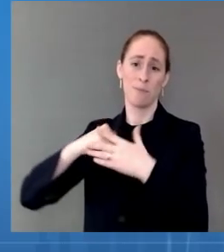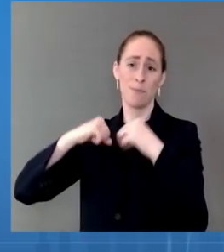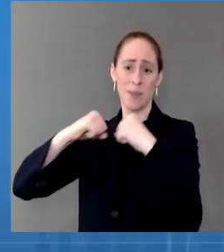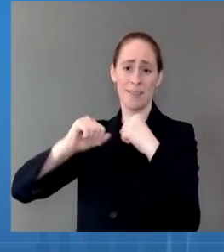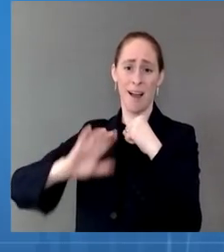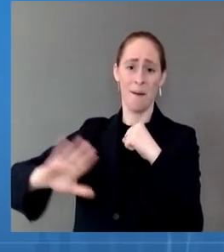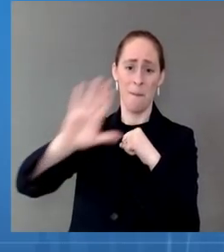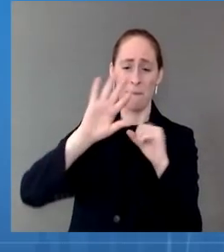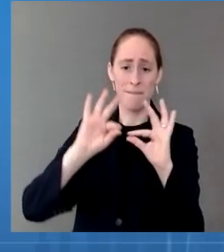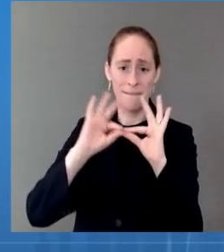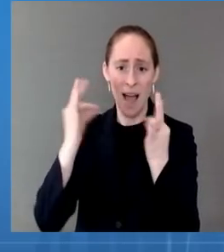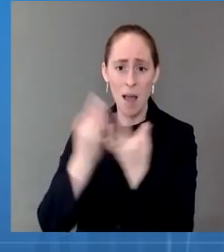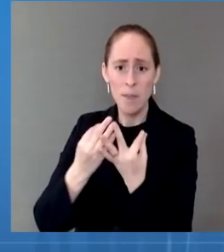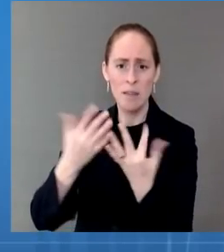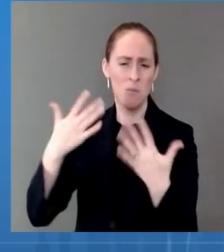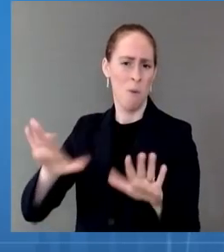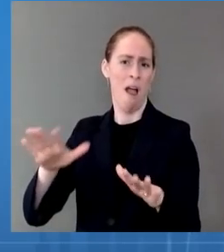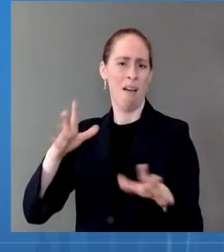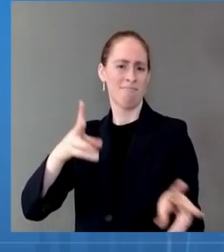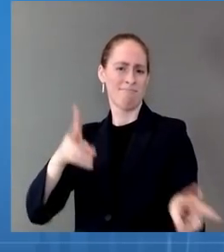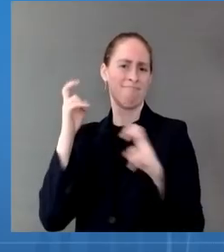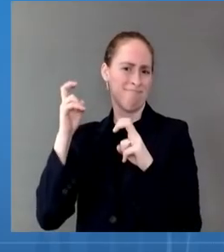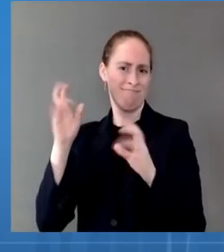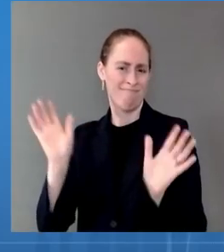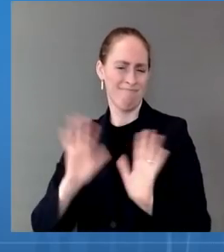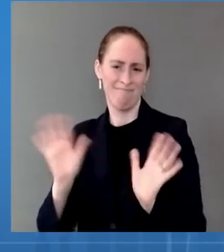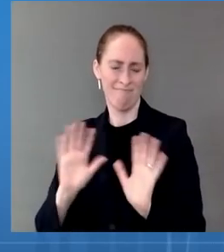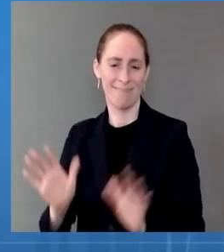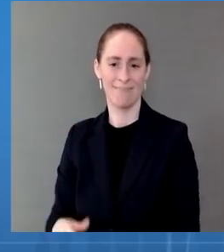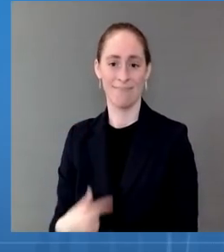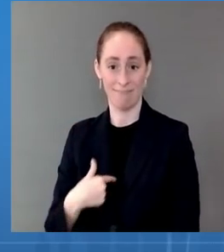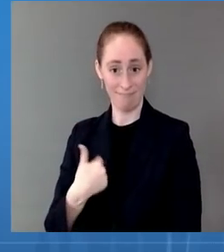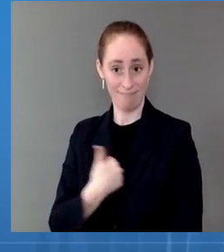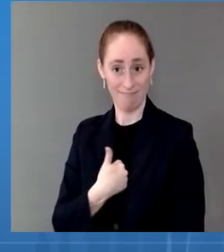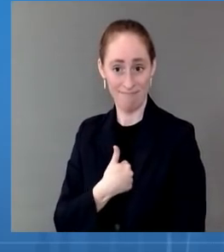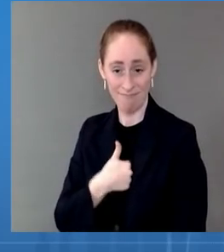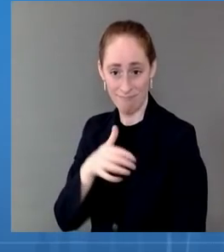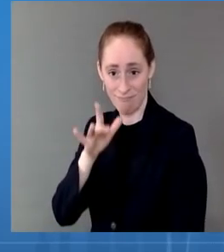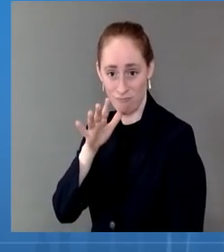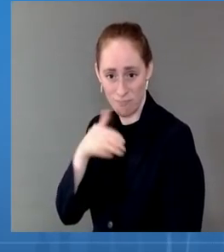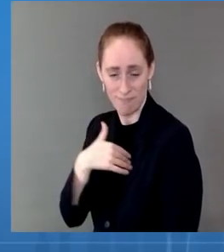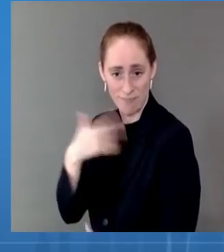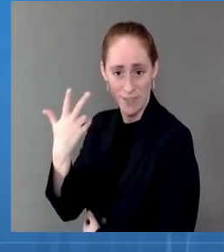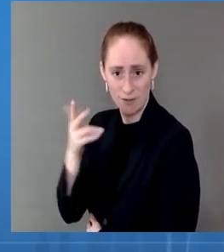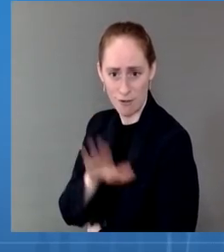that parents hold for the health and safety of their children. These vaccines are not only safe,